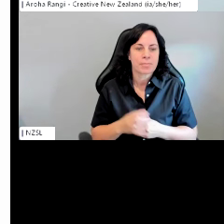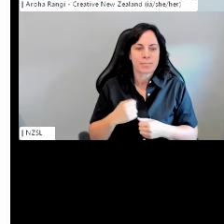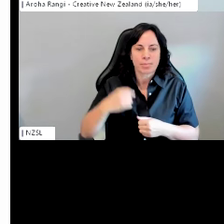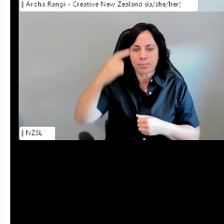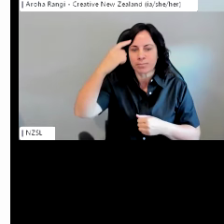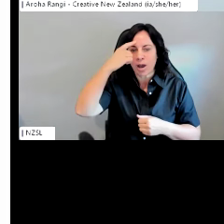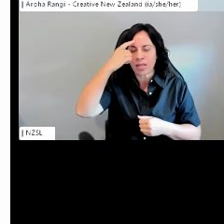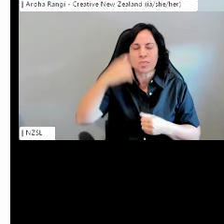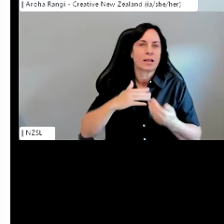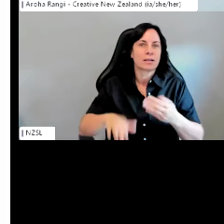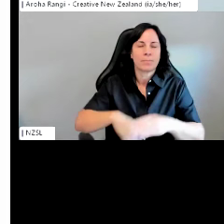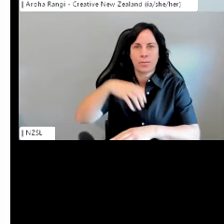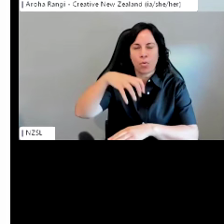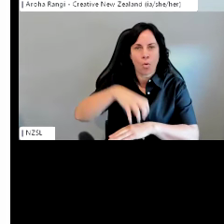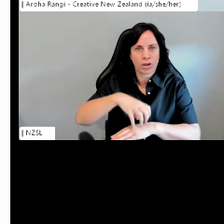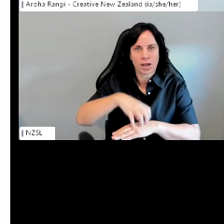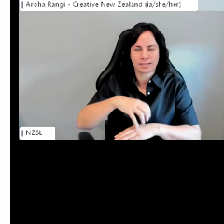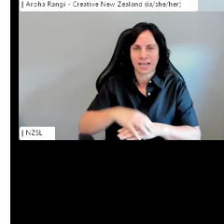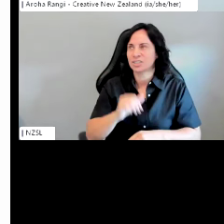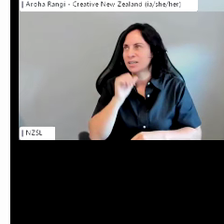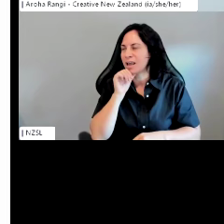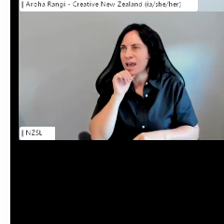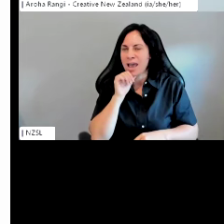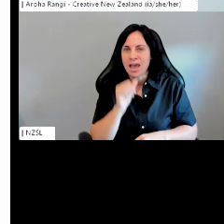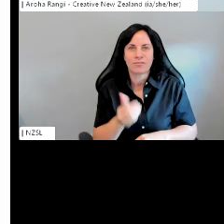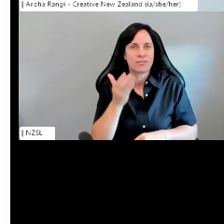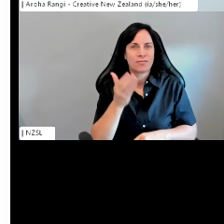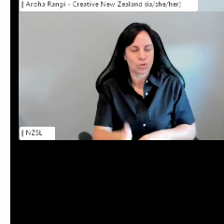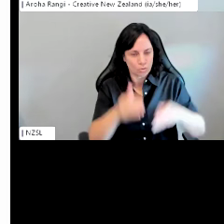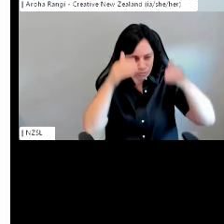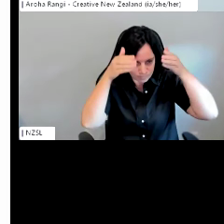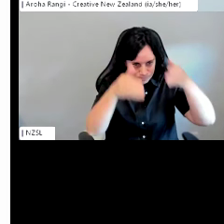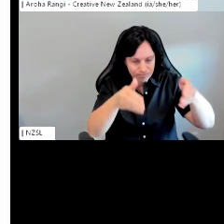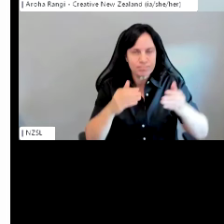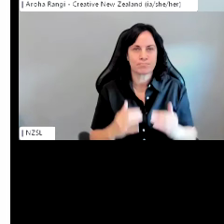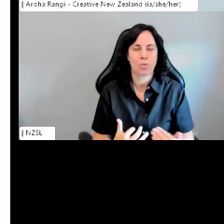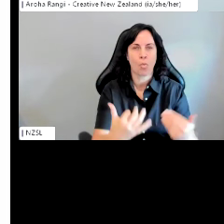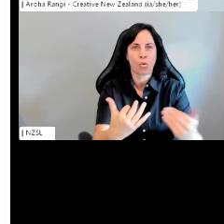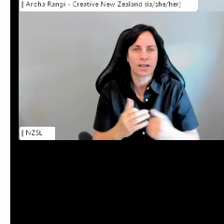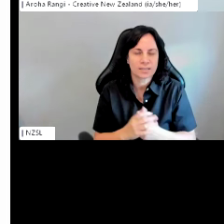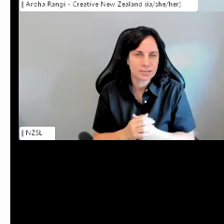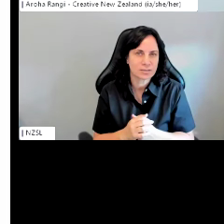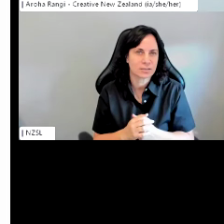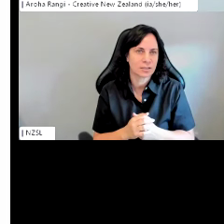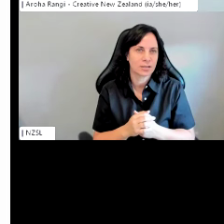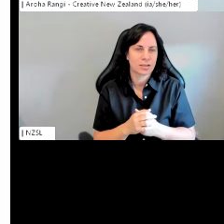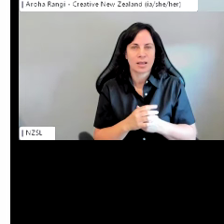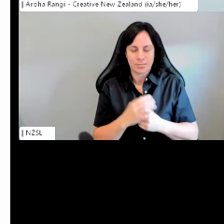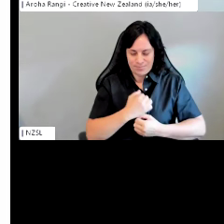wears its heart on its sleeve that tunes into the audience that is turns the um emotional messaging